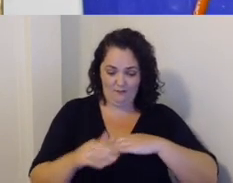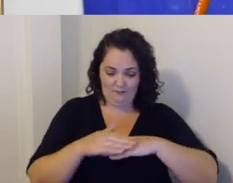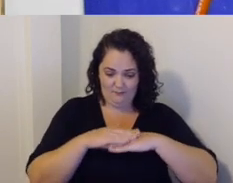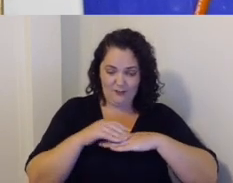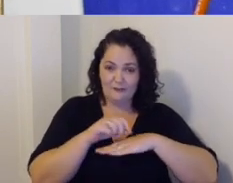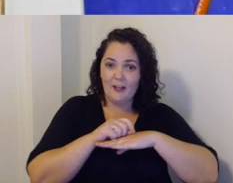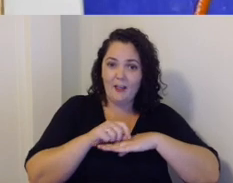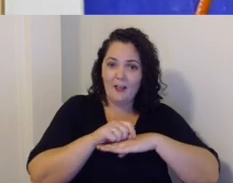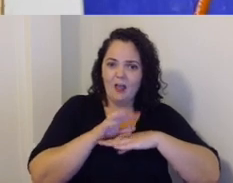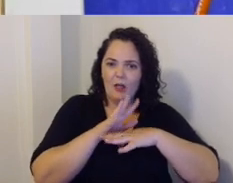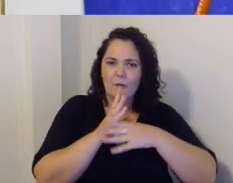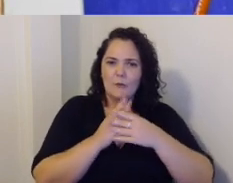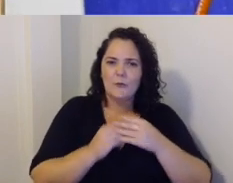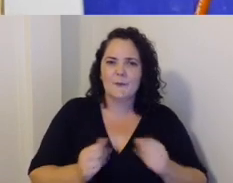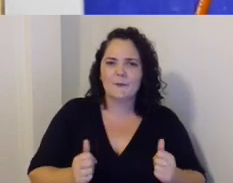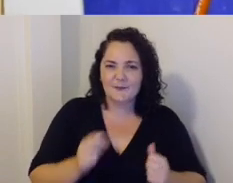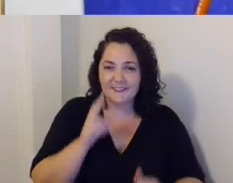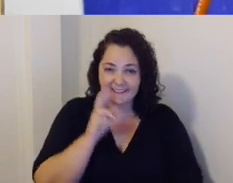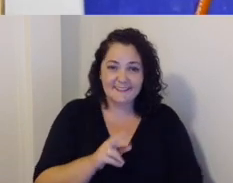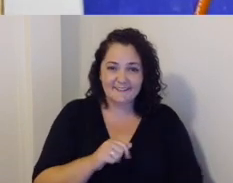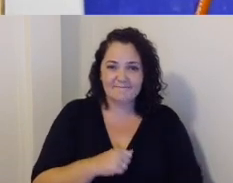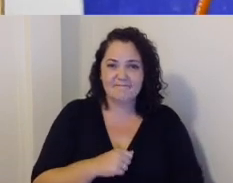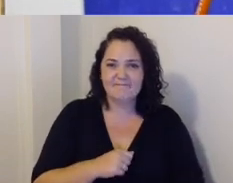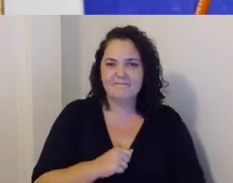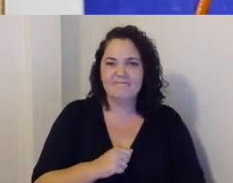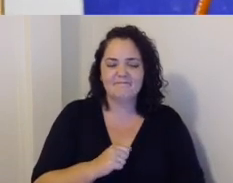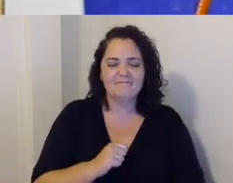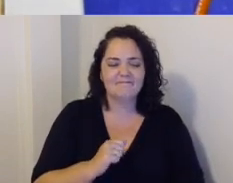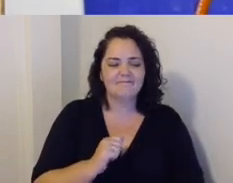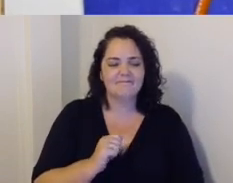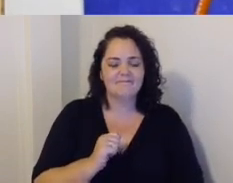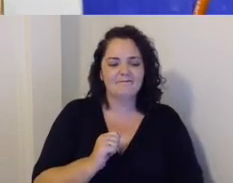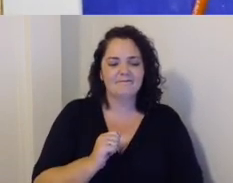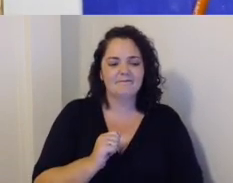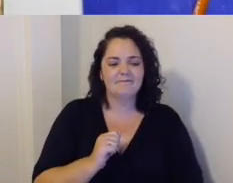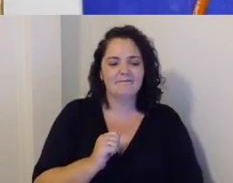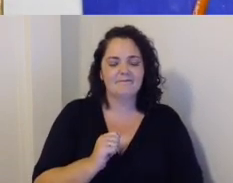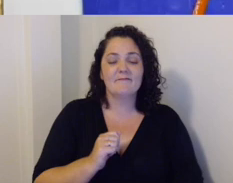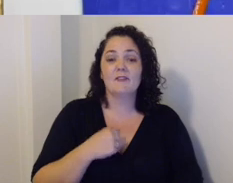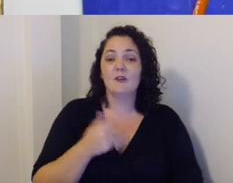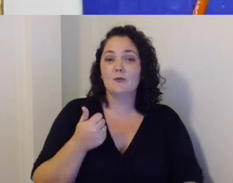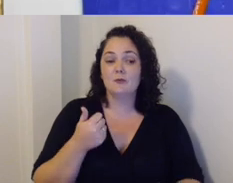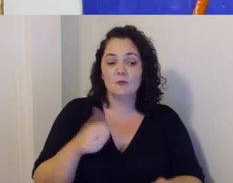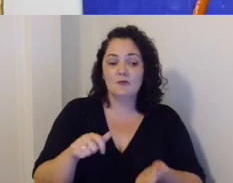gray and you can see I'm almost able without using an eraser to rub those marks away completely